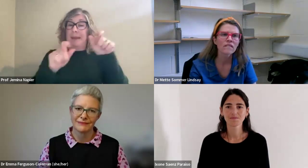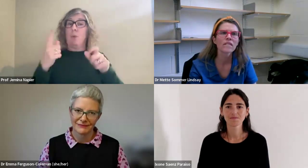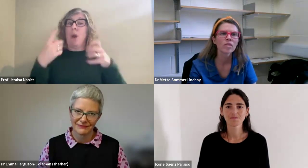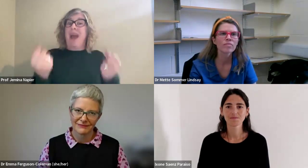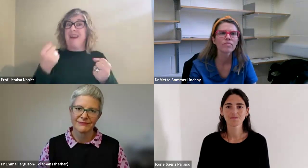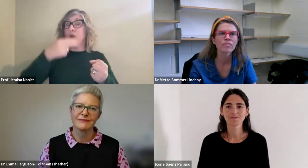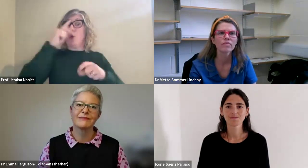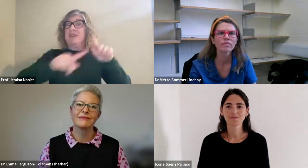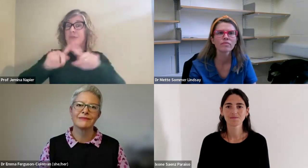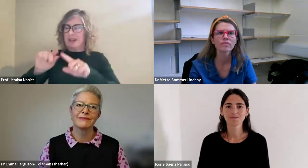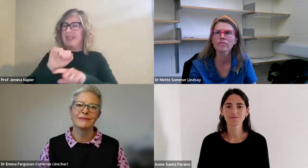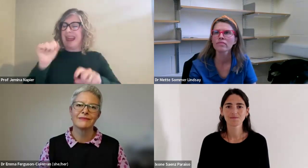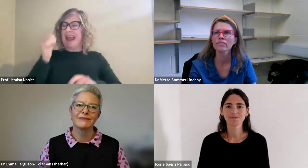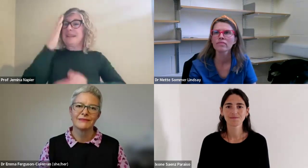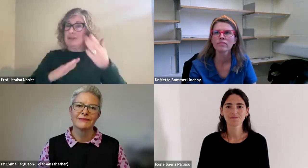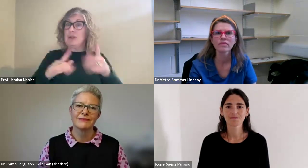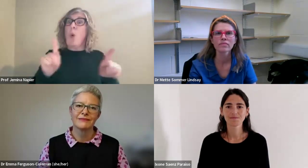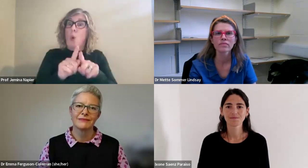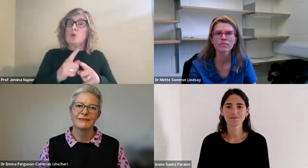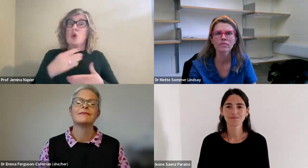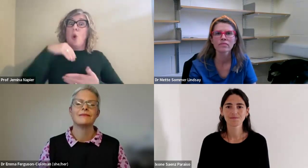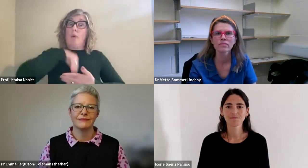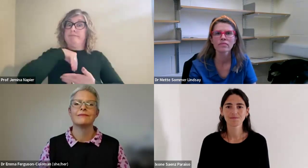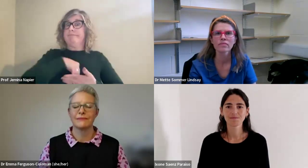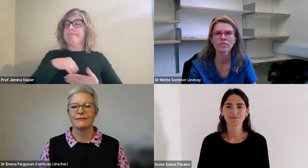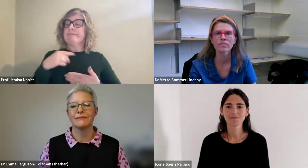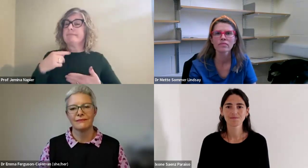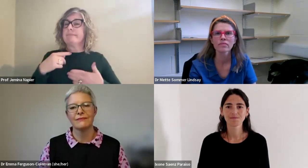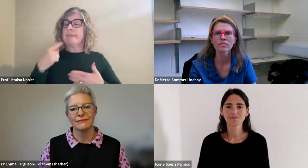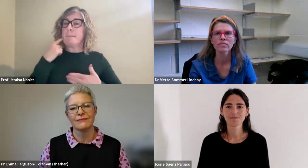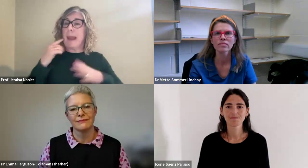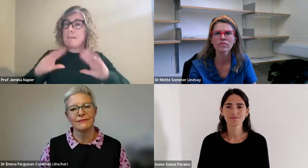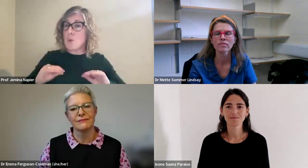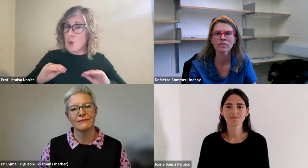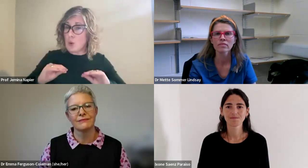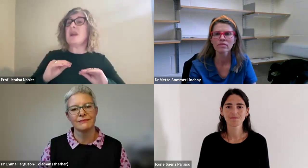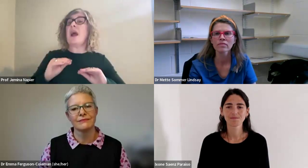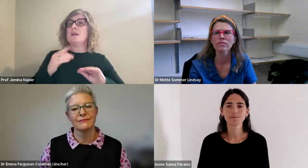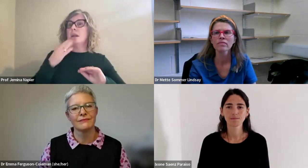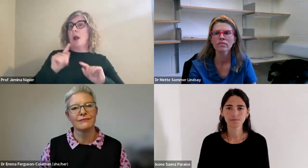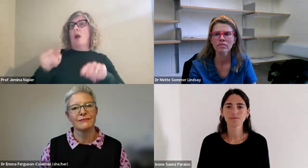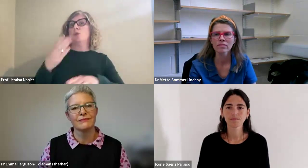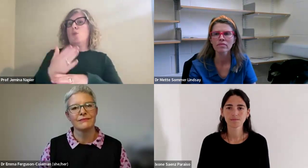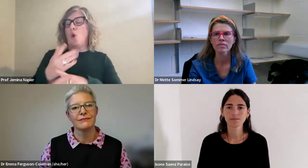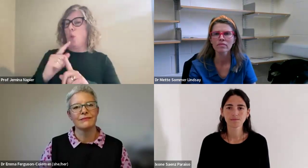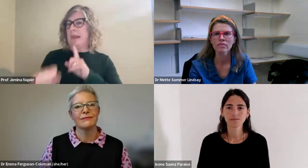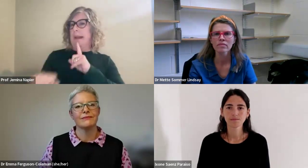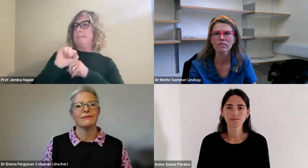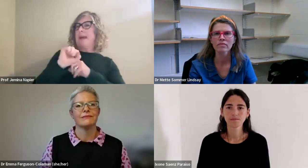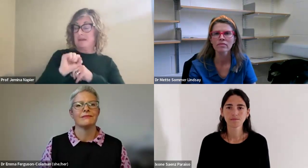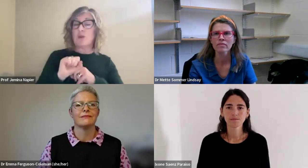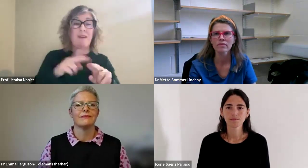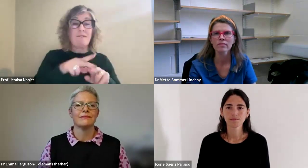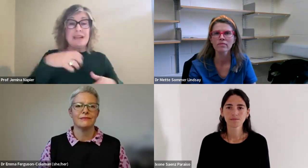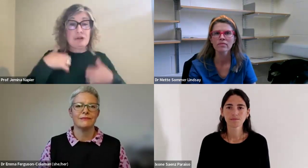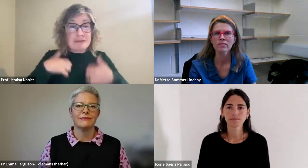and menopause at work, so we'll be looking at different experiences of people from both